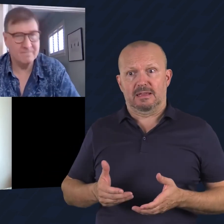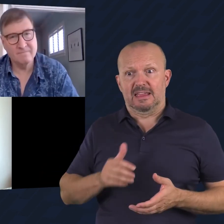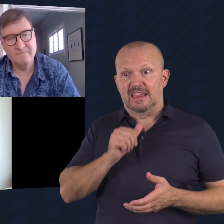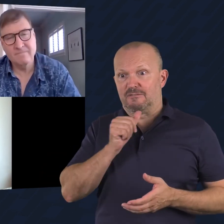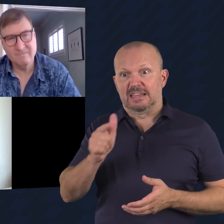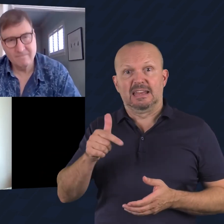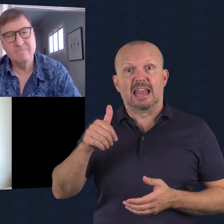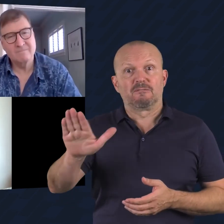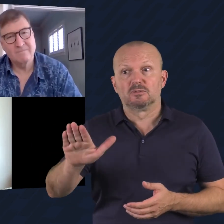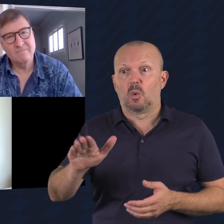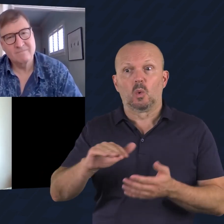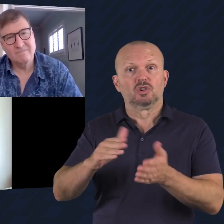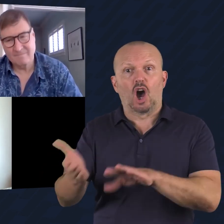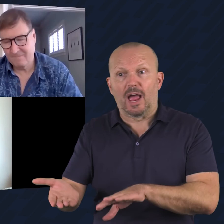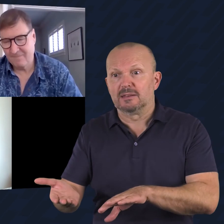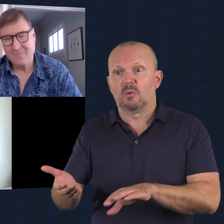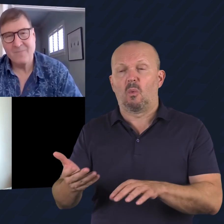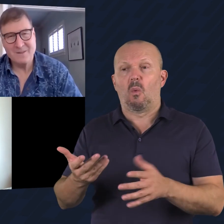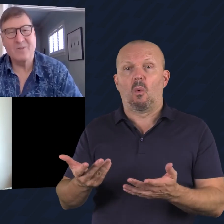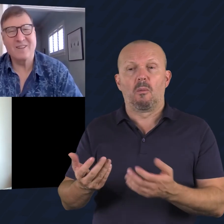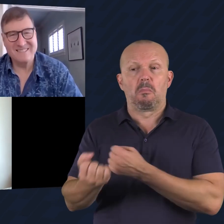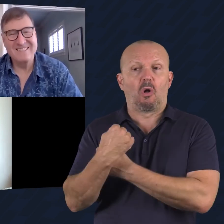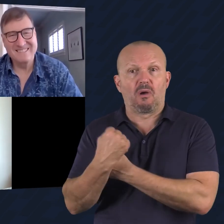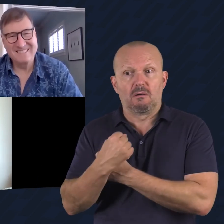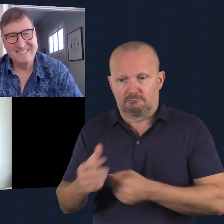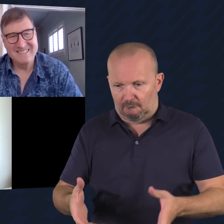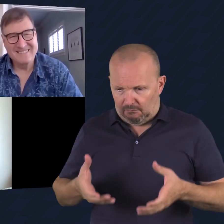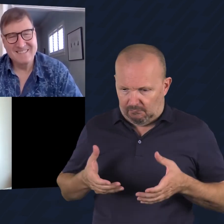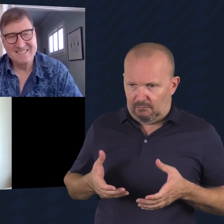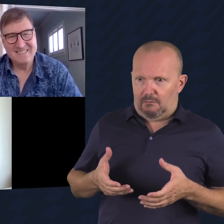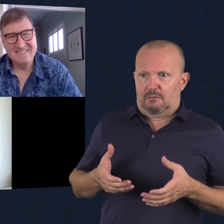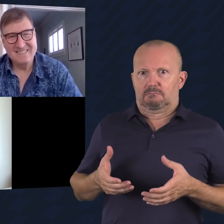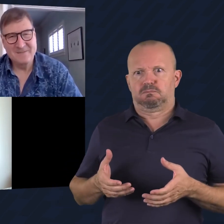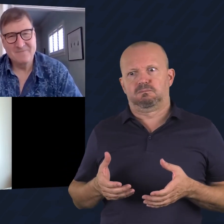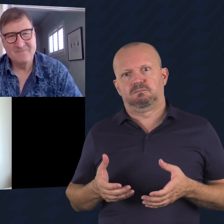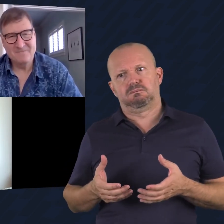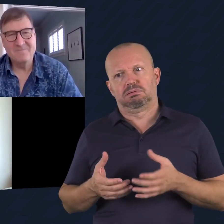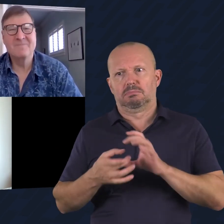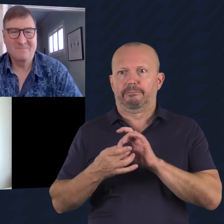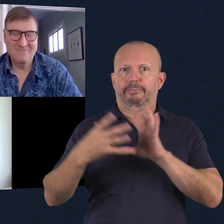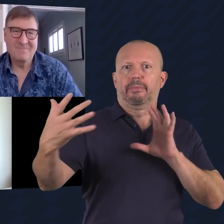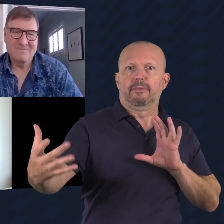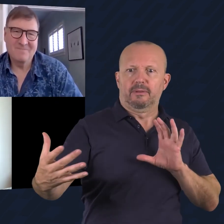and we had to try and work it out for ourselves, which just would have been a lot of assumptions we would